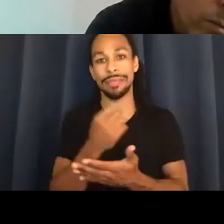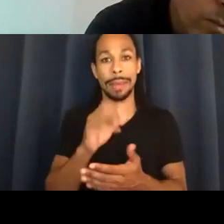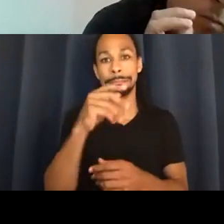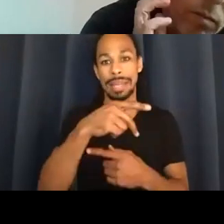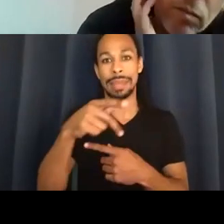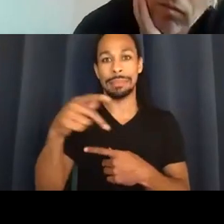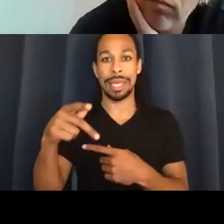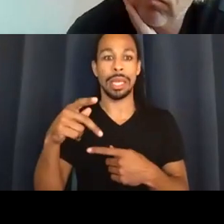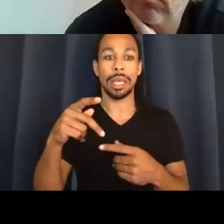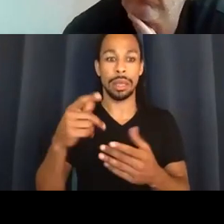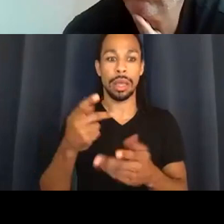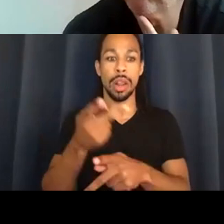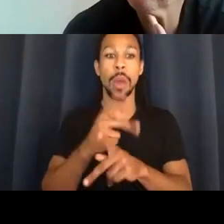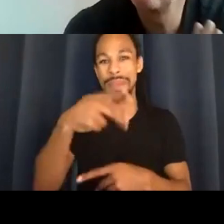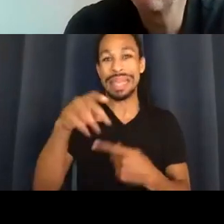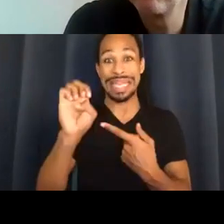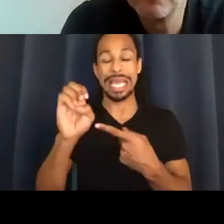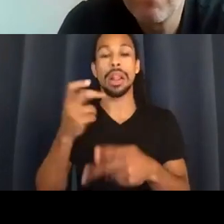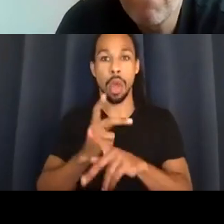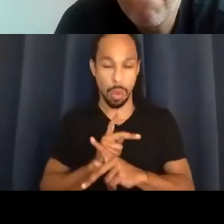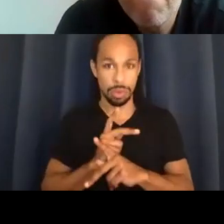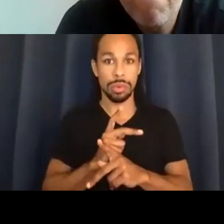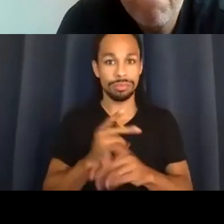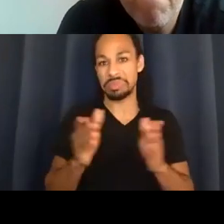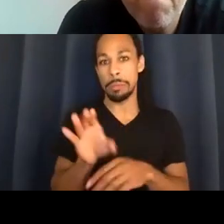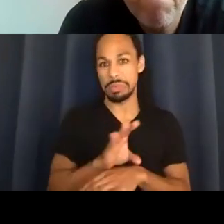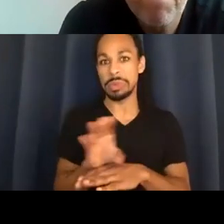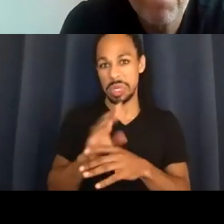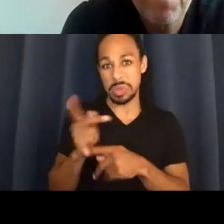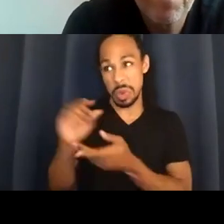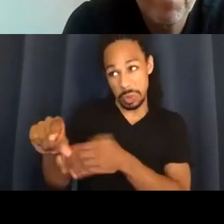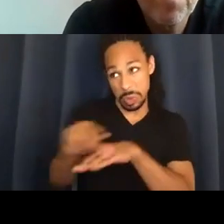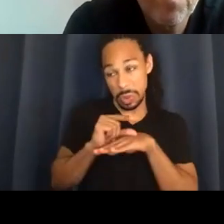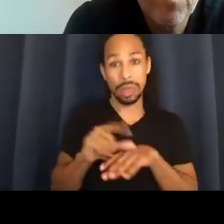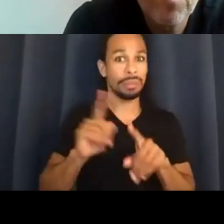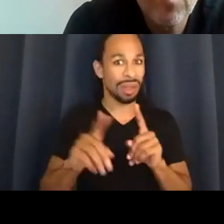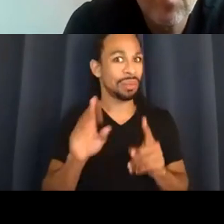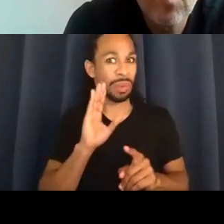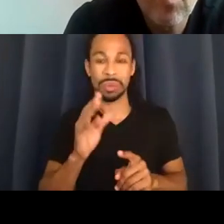will be used up in a couple of weeks and we will inevitably as a team go on unemployment